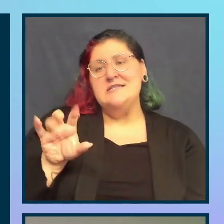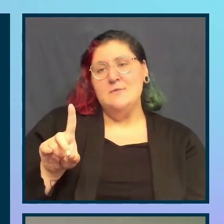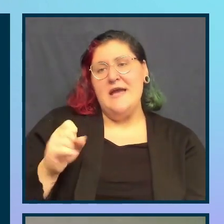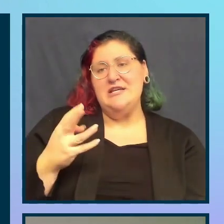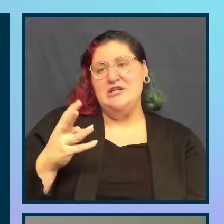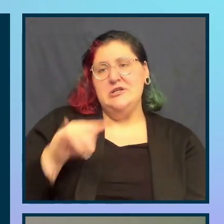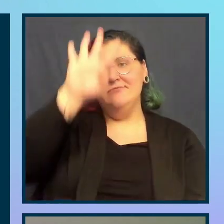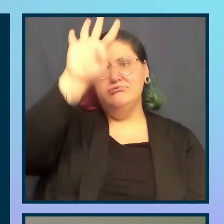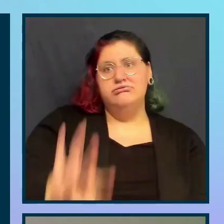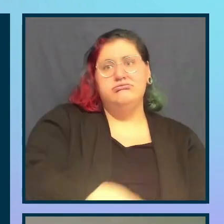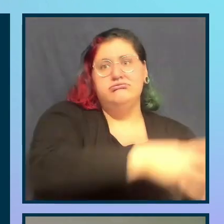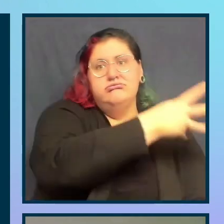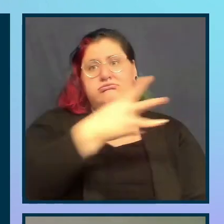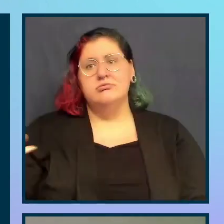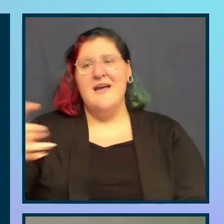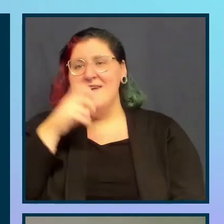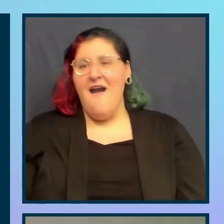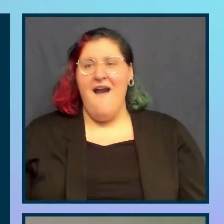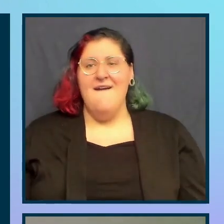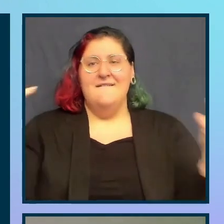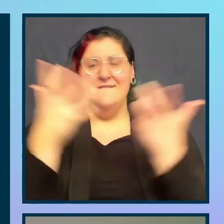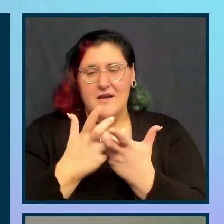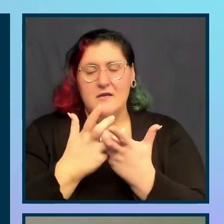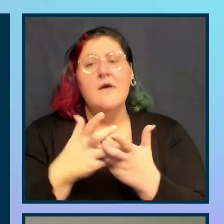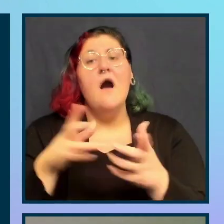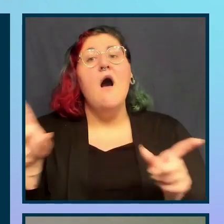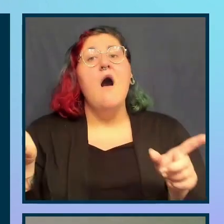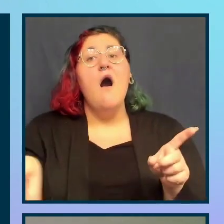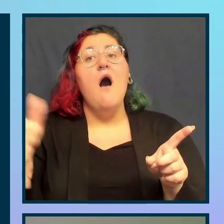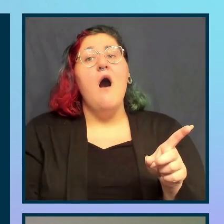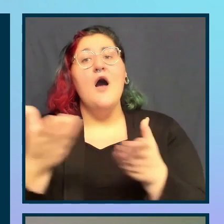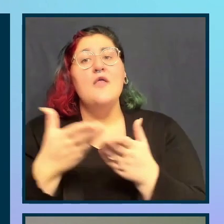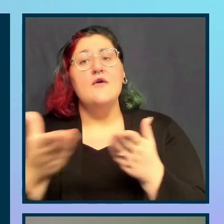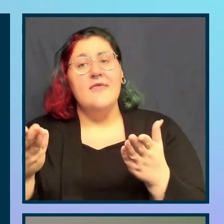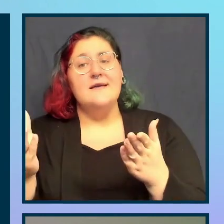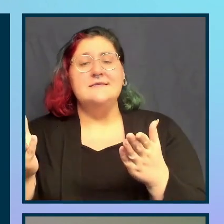are definitely file explorer and finder. I keep mentioning them because they are also file selection experiences